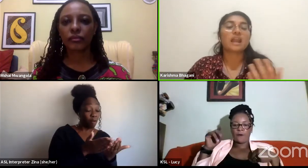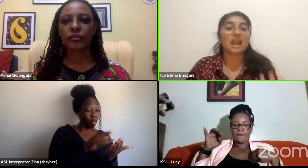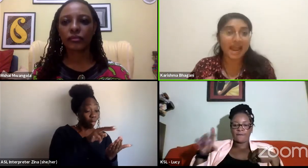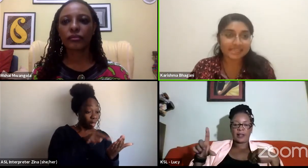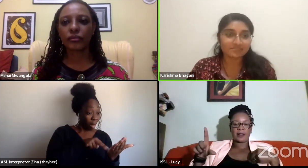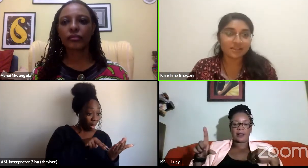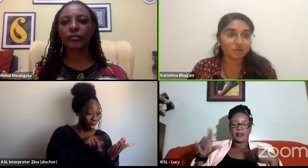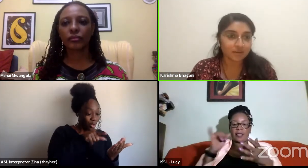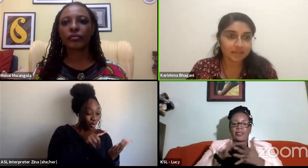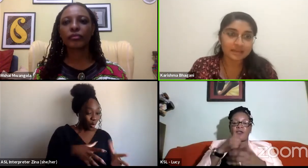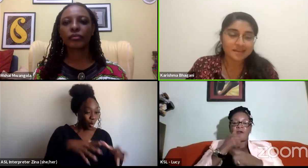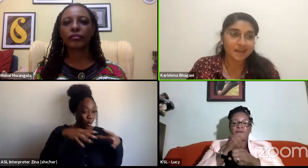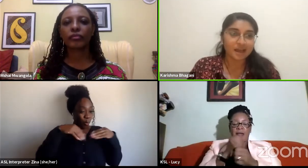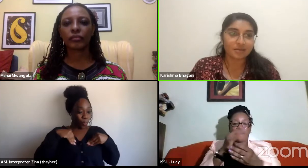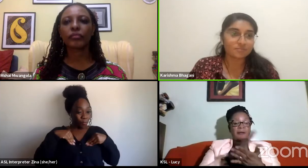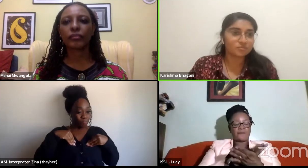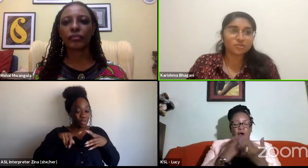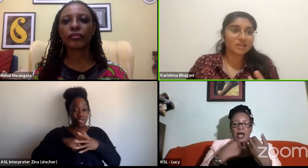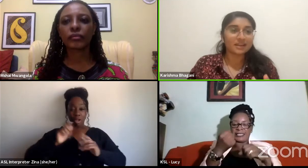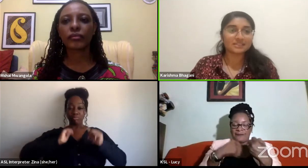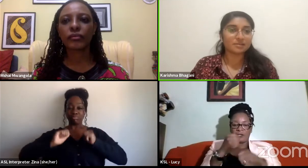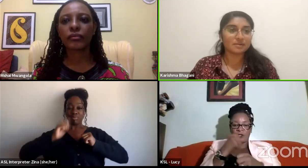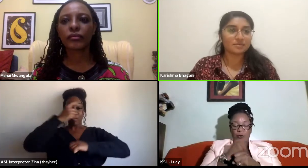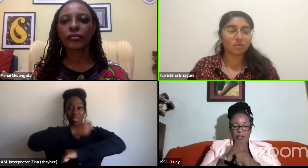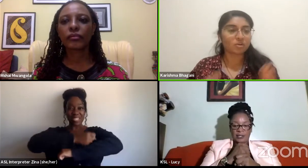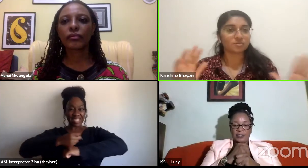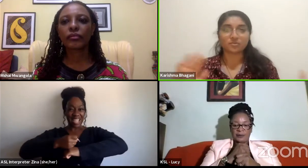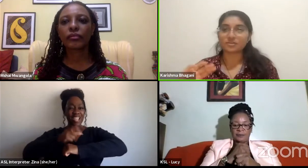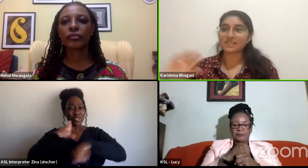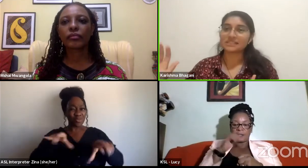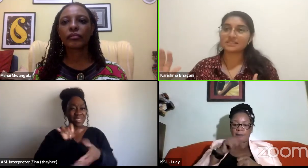and are actively doing. Would you tell us a little bit about what your process is